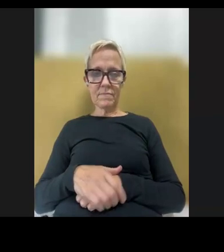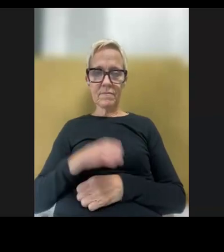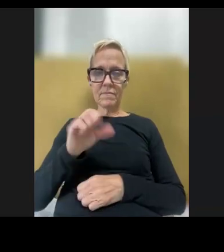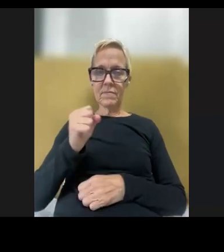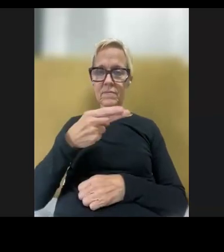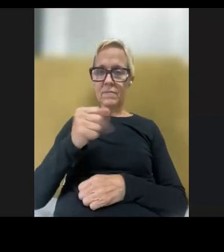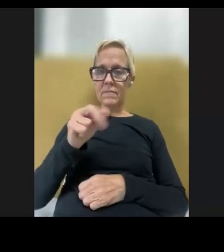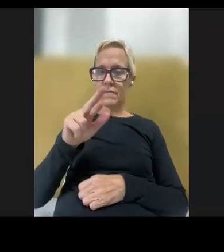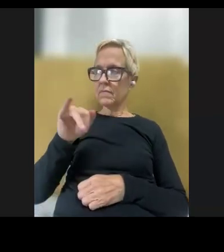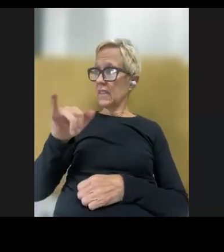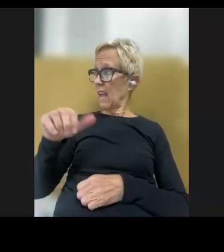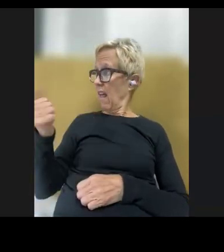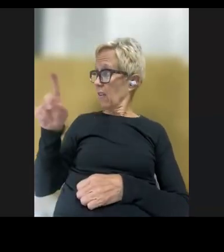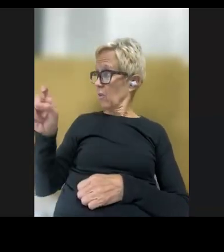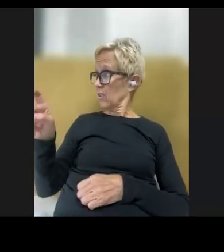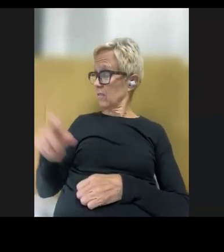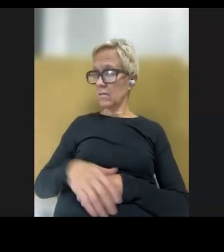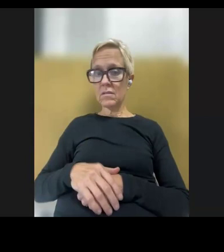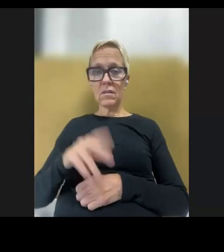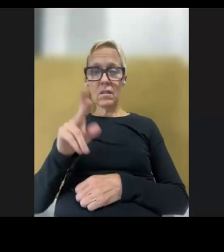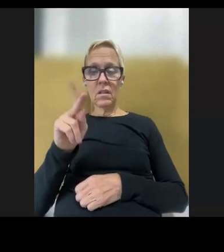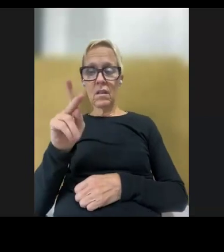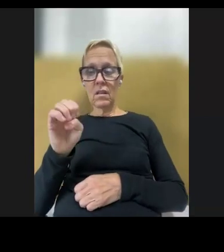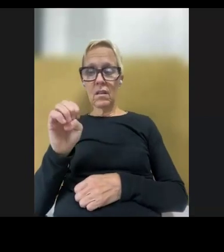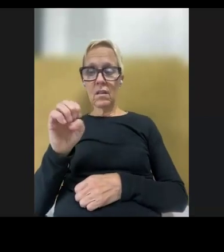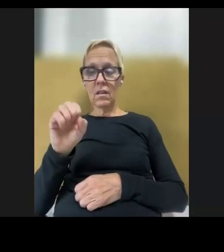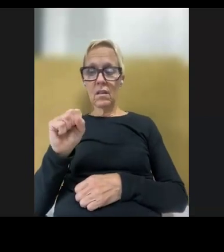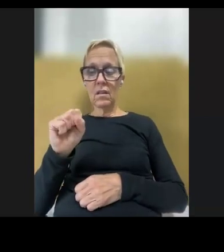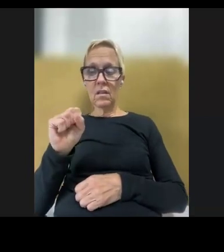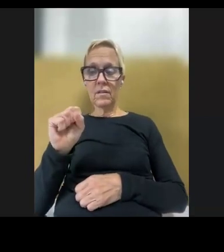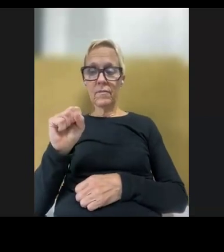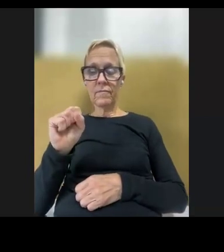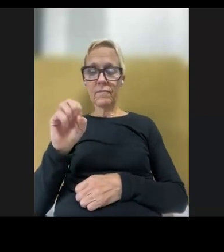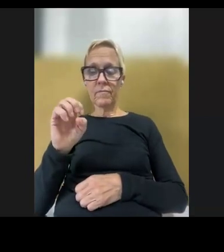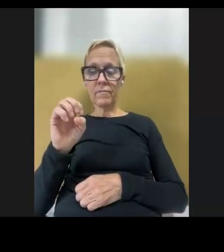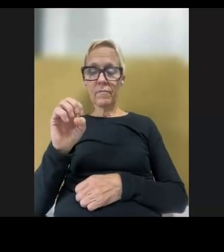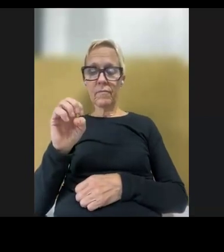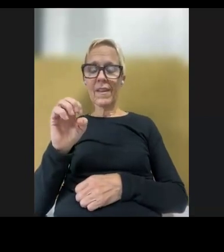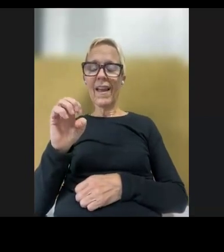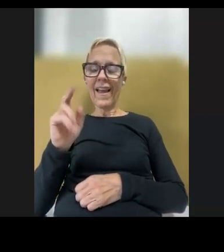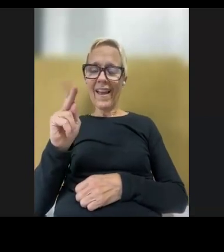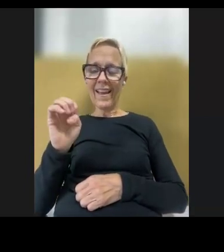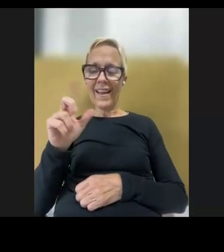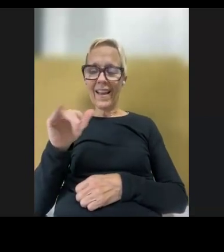Yep. Is there any other questions out there? Yeah.